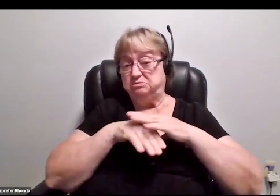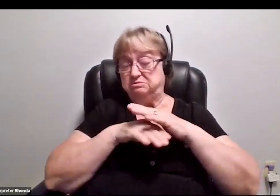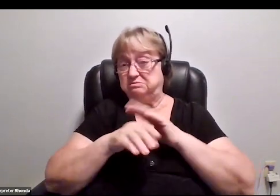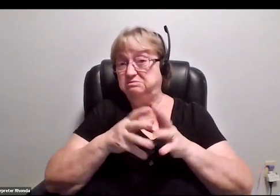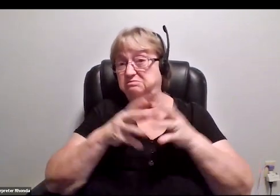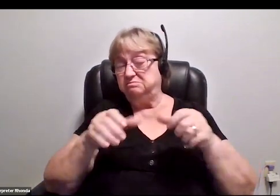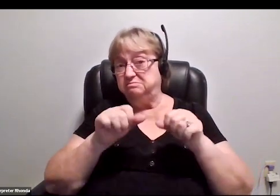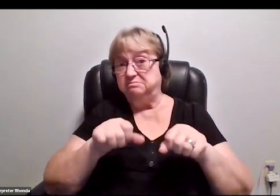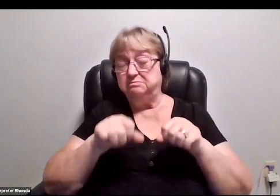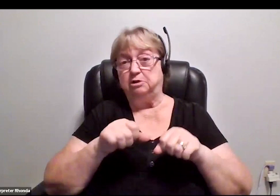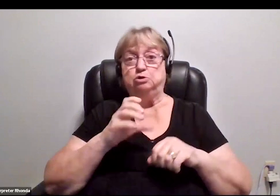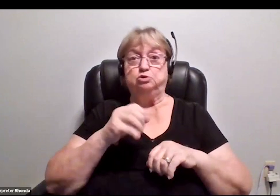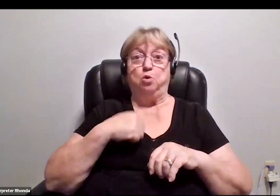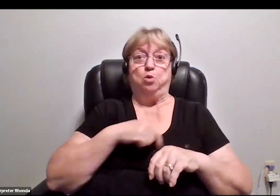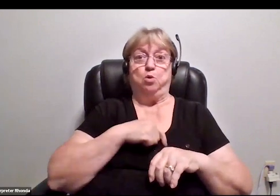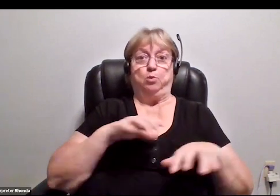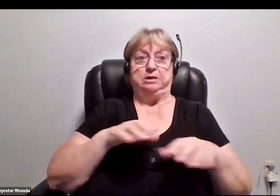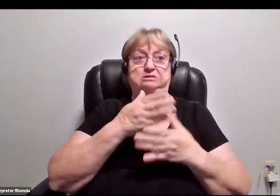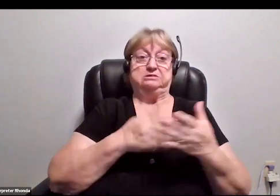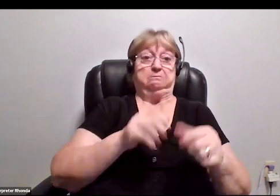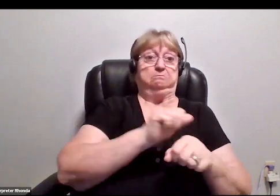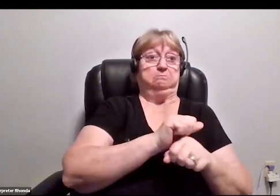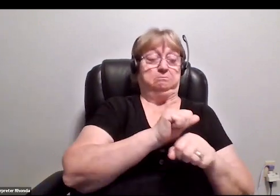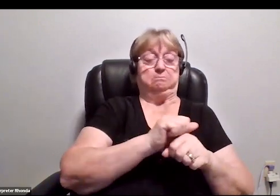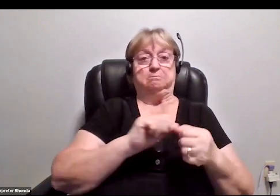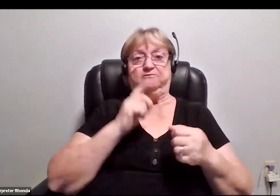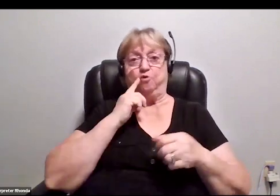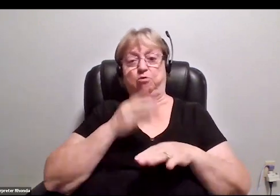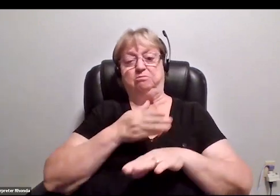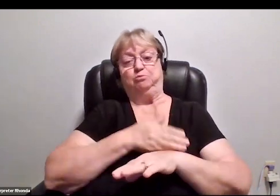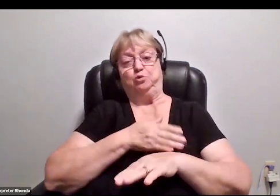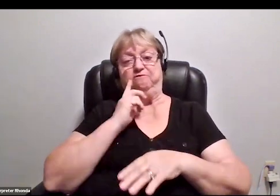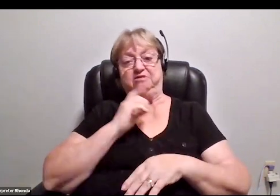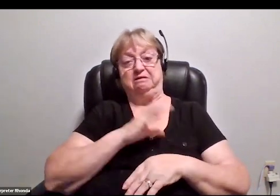so we did some work to improve the video captioning.